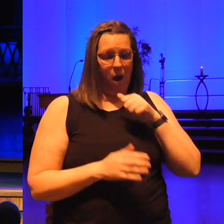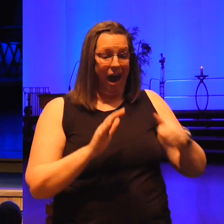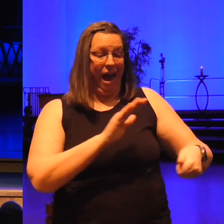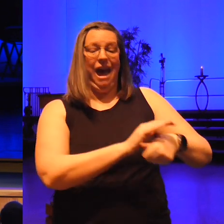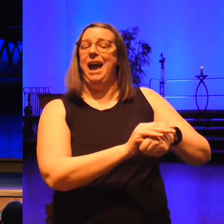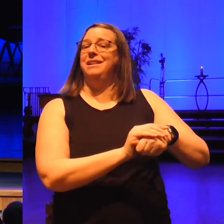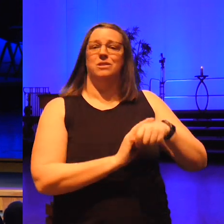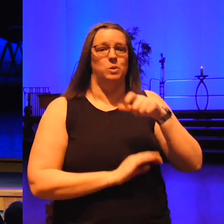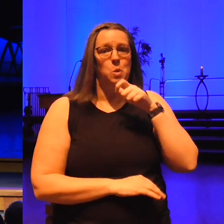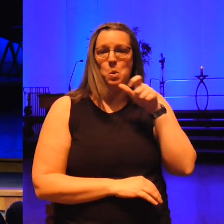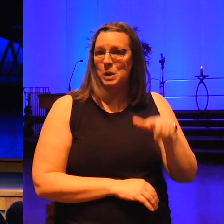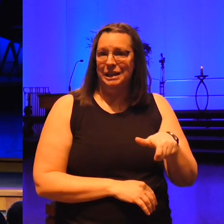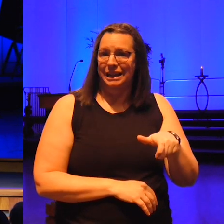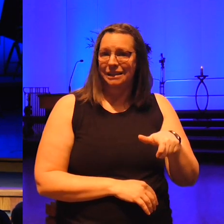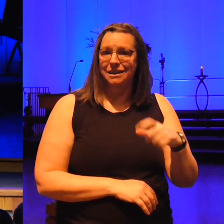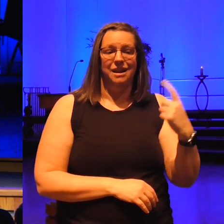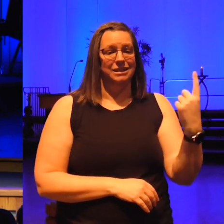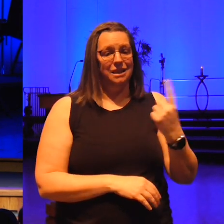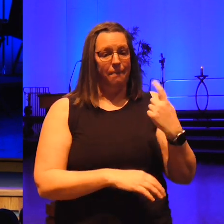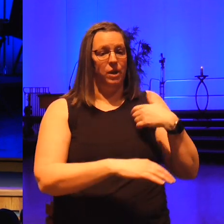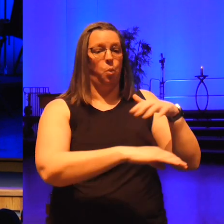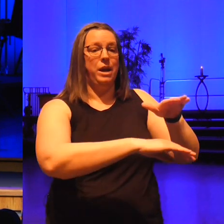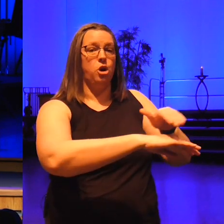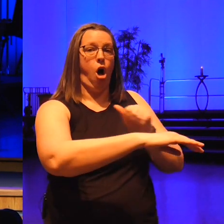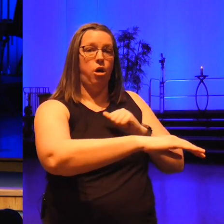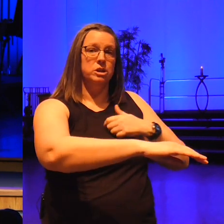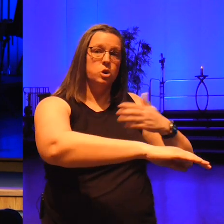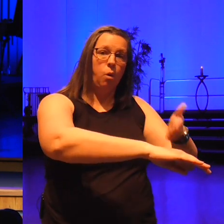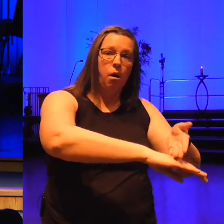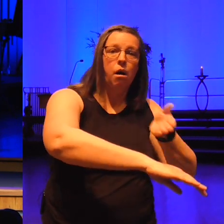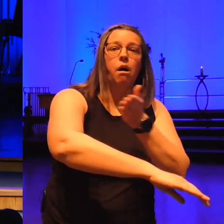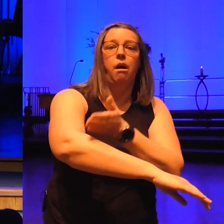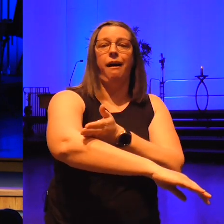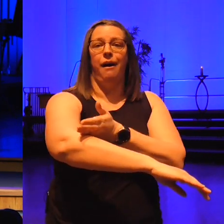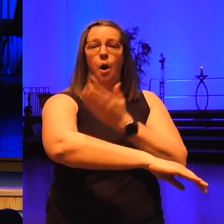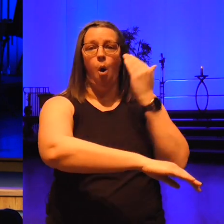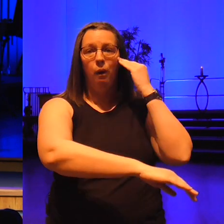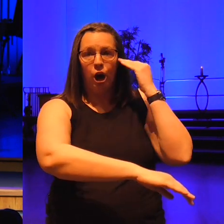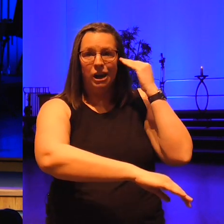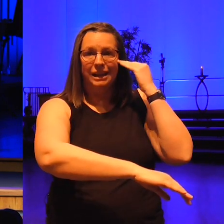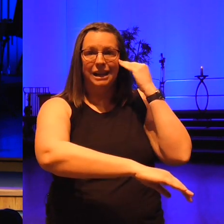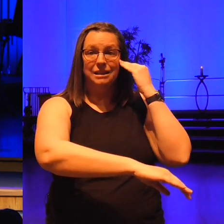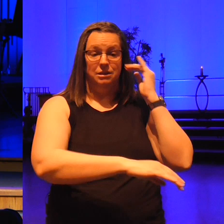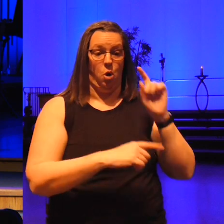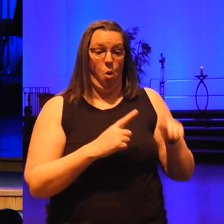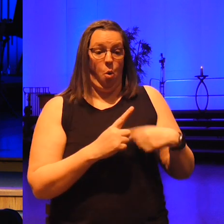that you are called to increase your awareness of and when you do and admit it and share it